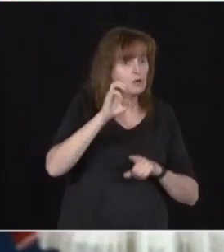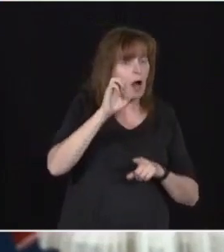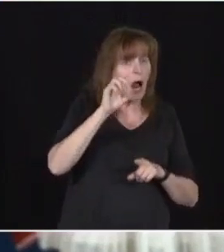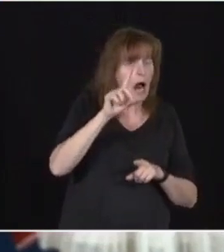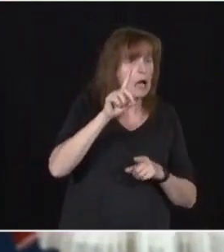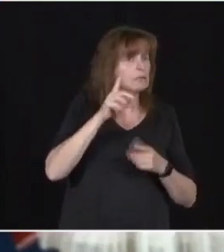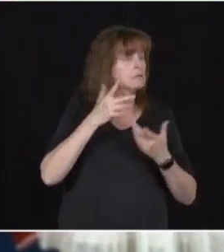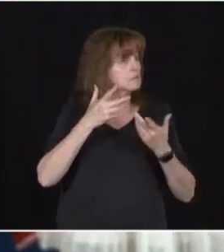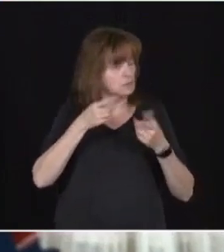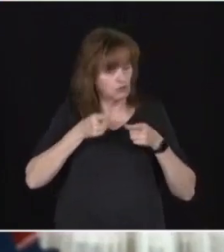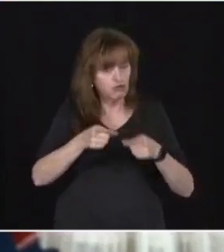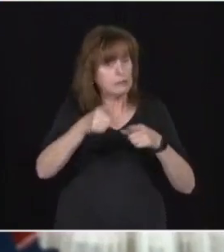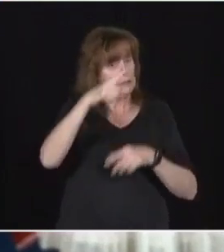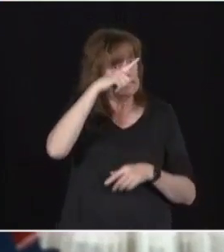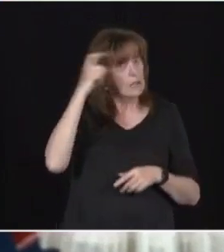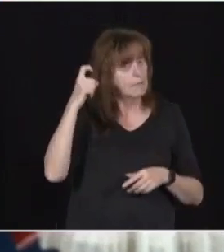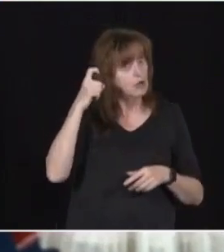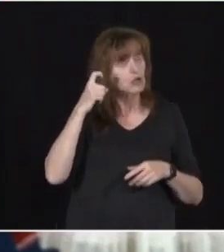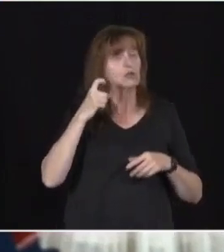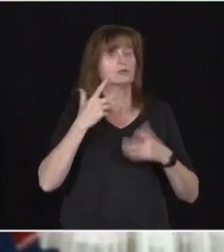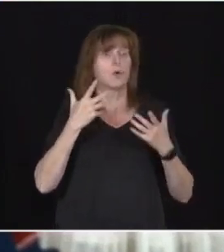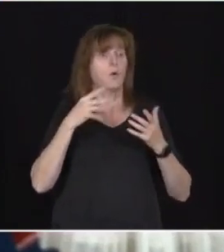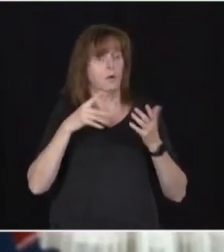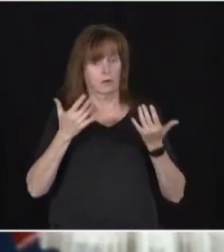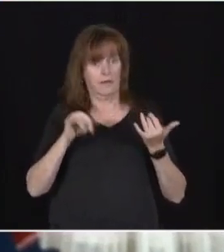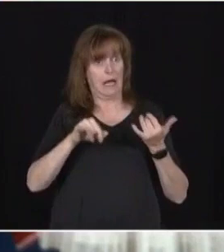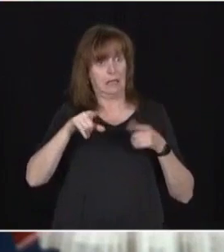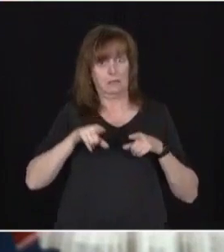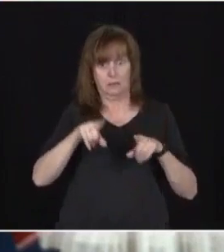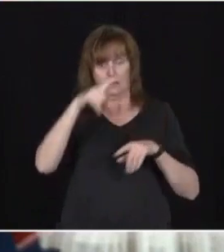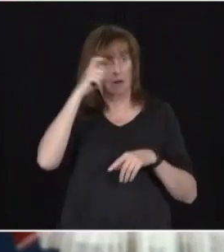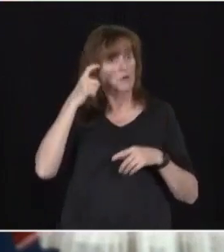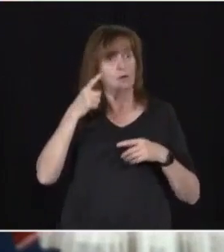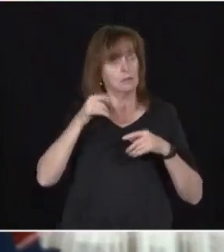It's a wraparound experience and these kids get as much help they can given the circumstance.